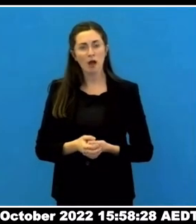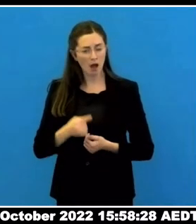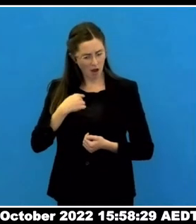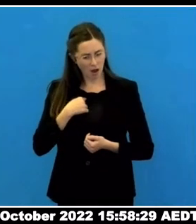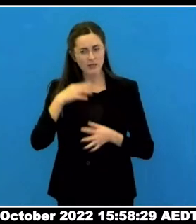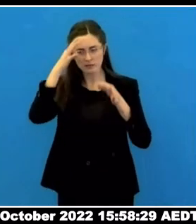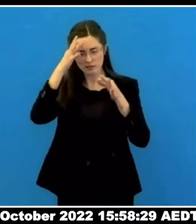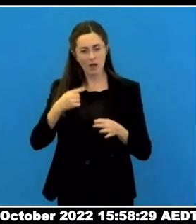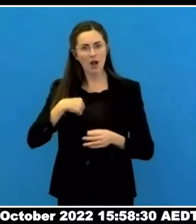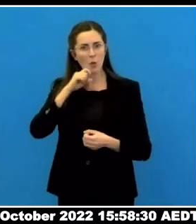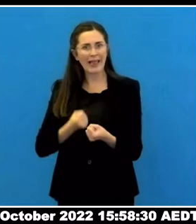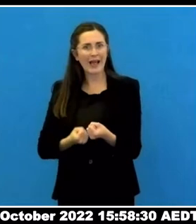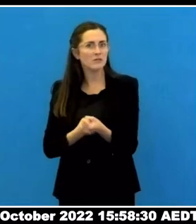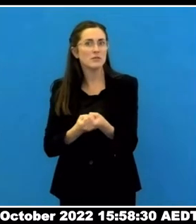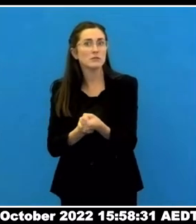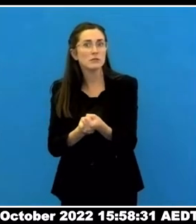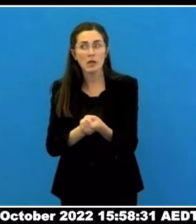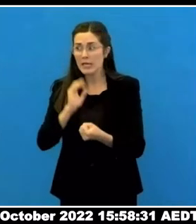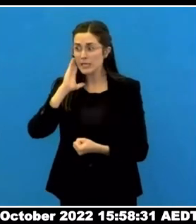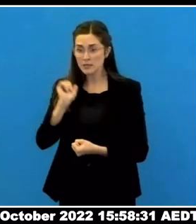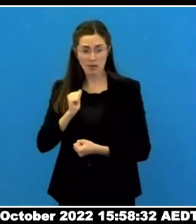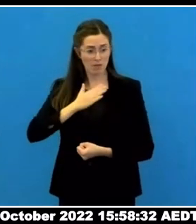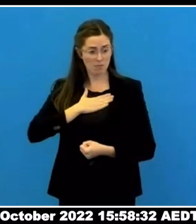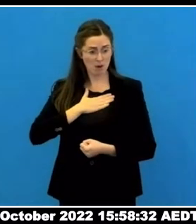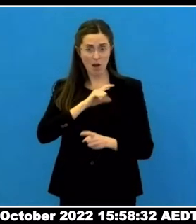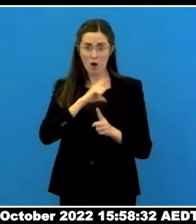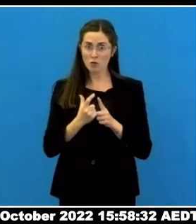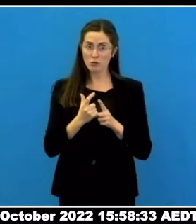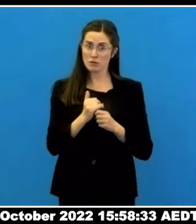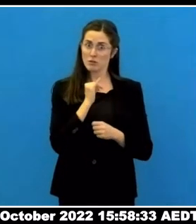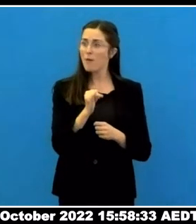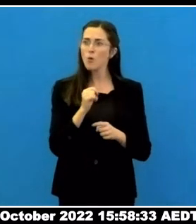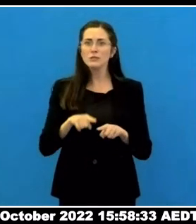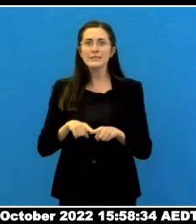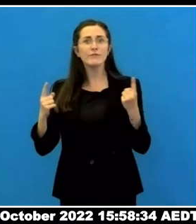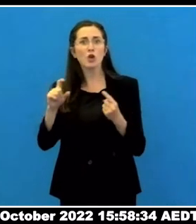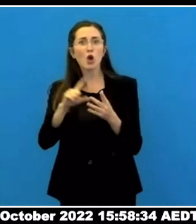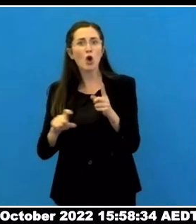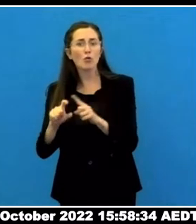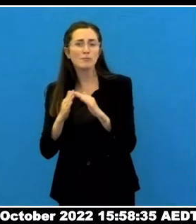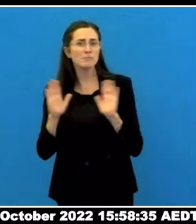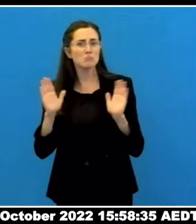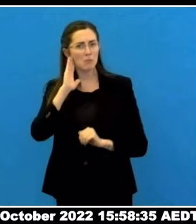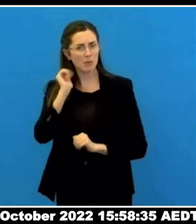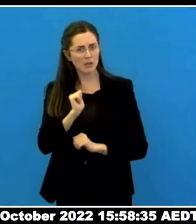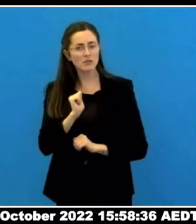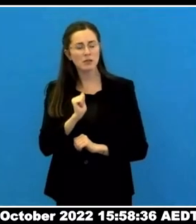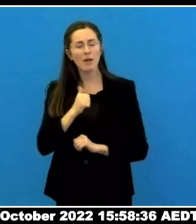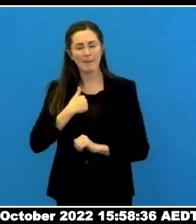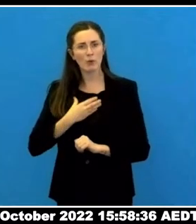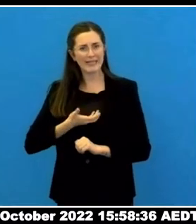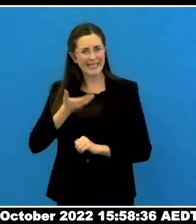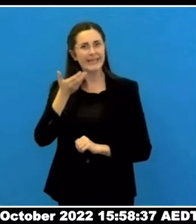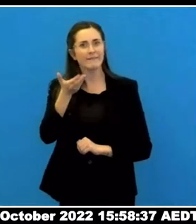whether they are from my culture or not, to assist and try to actually tell